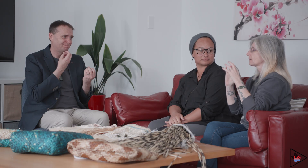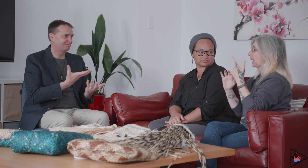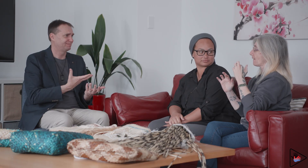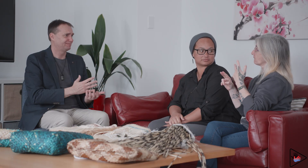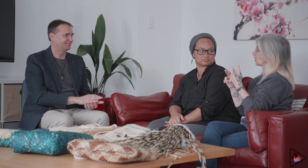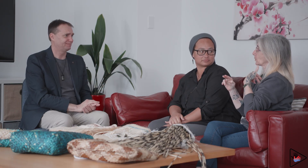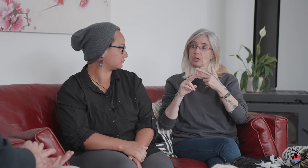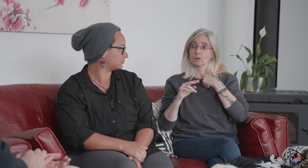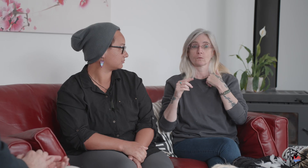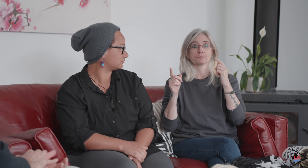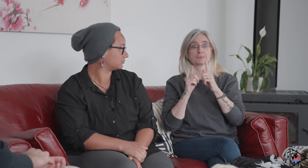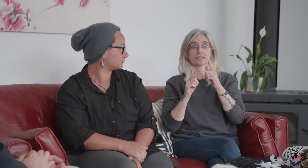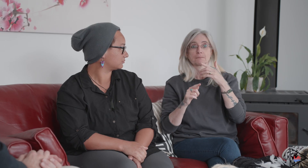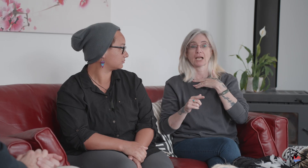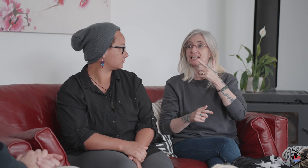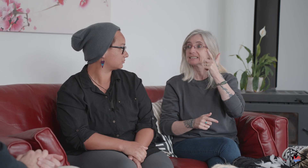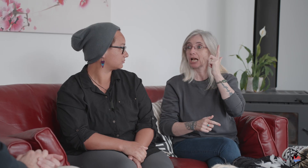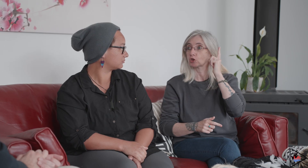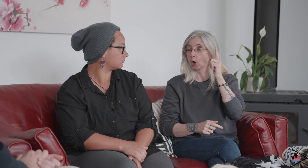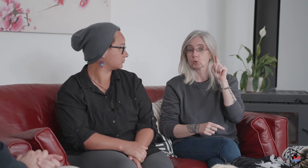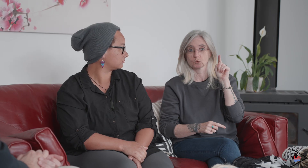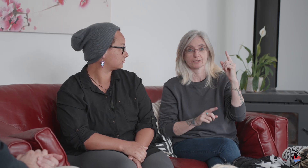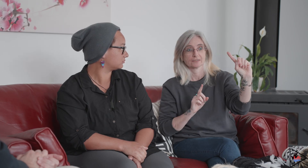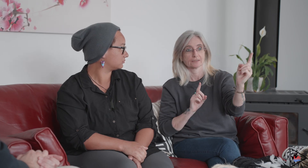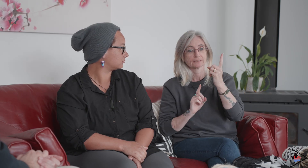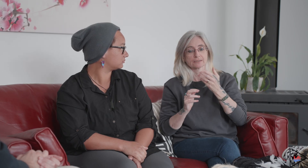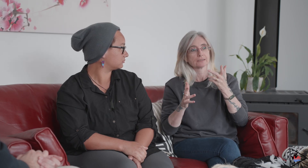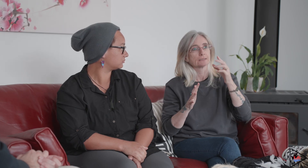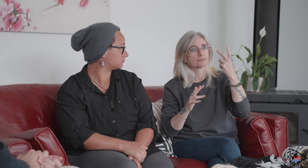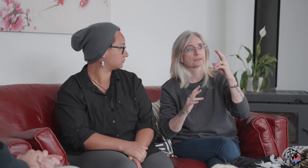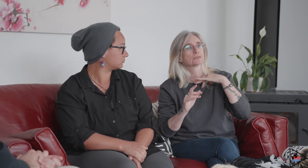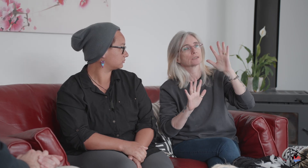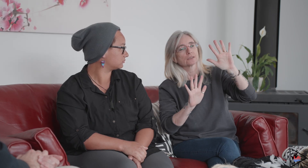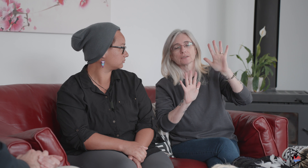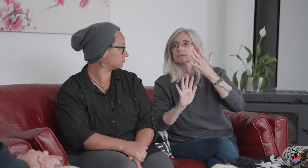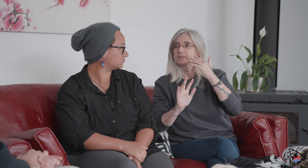good relationships with people there. And for me, you know, for my tutor, my teacher,